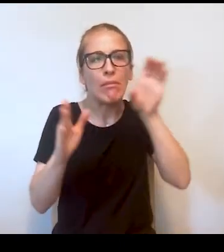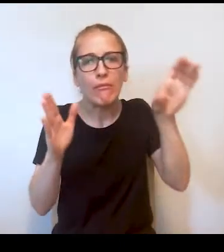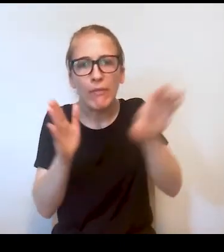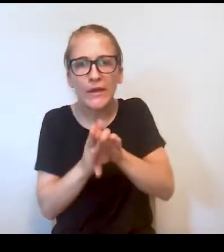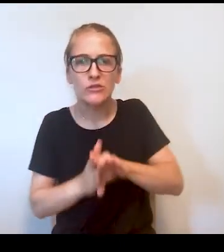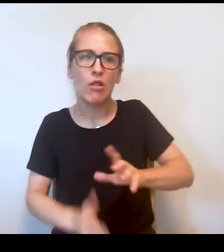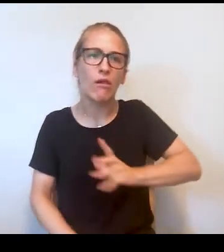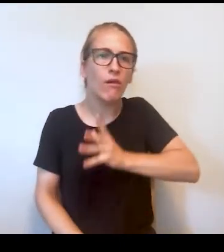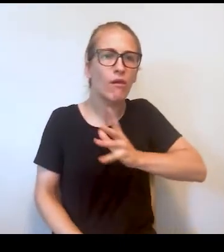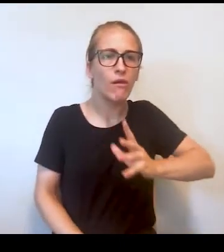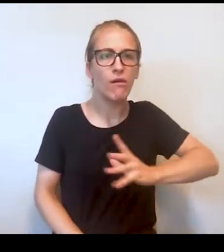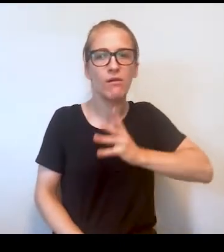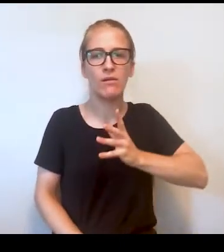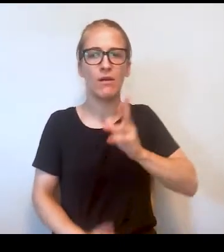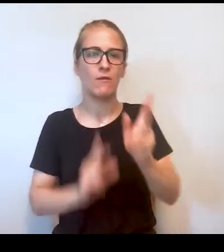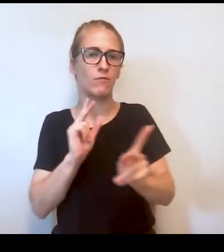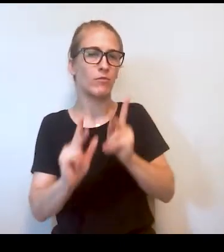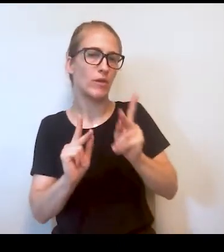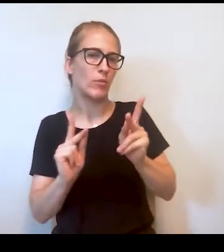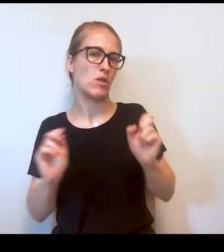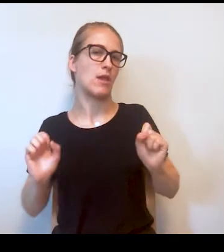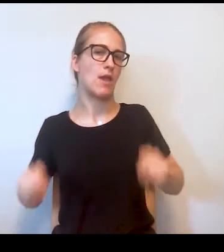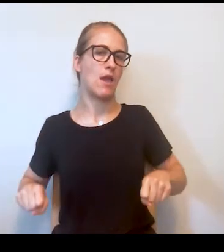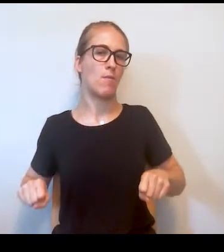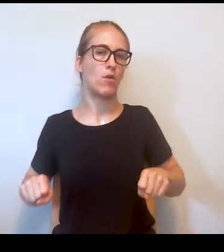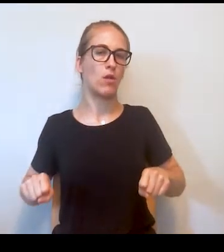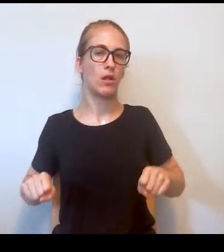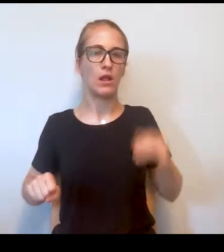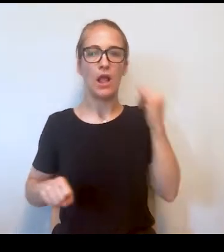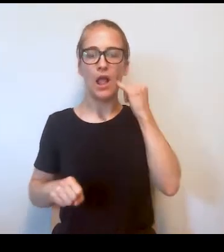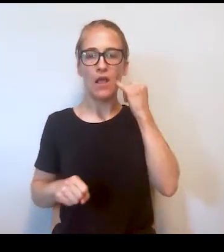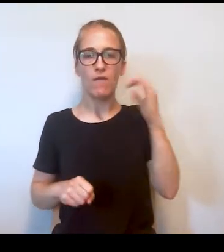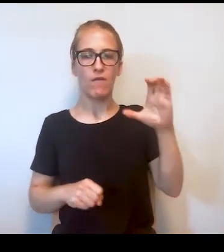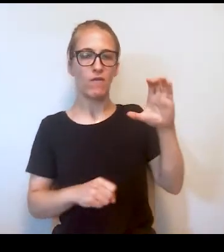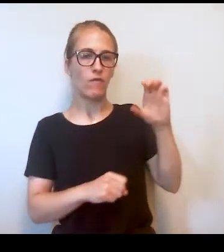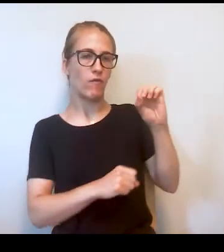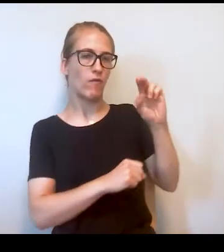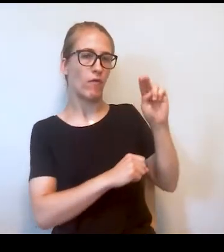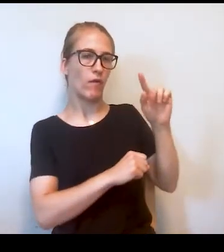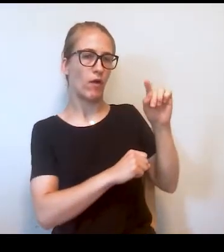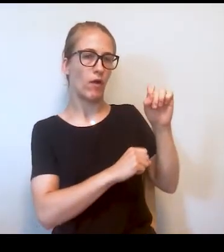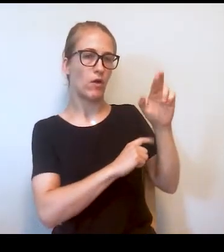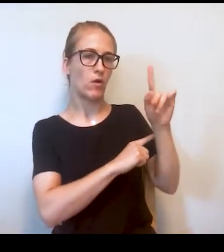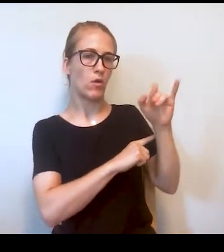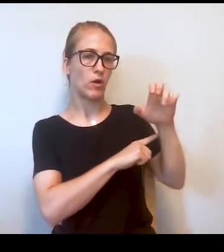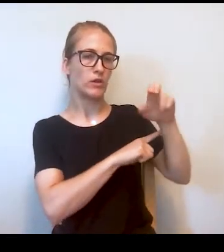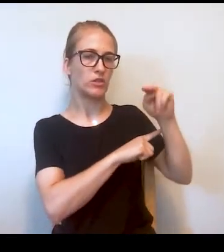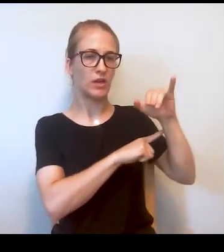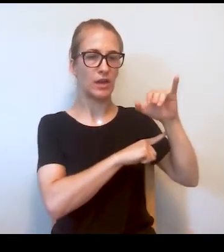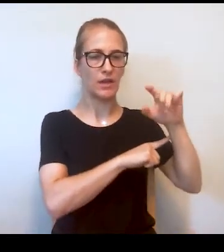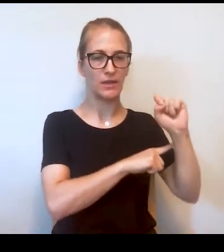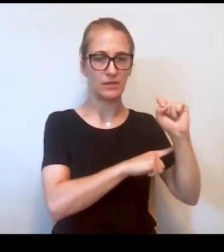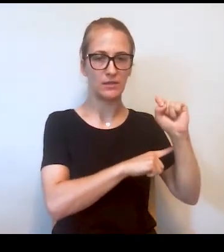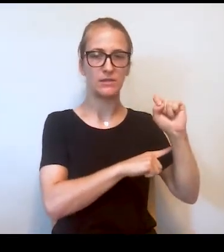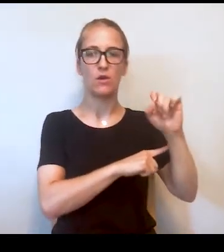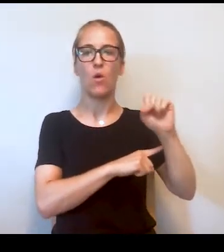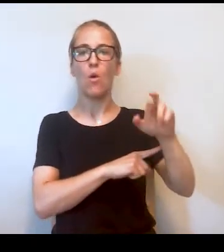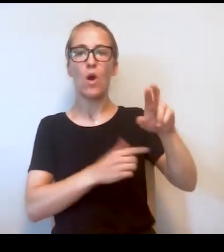of people being able to... Whether it's a contortionist or whether it's dancing